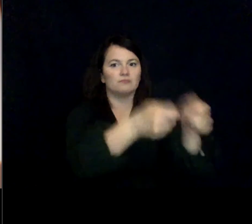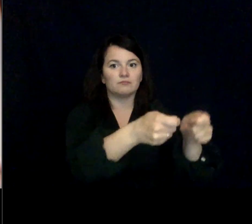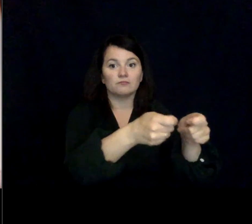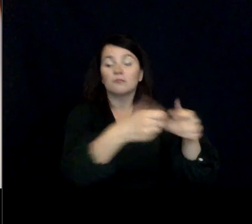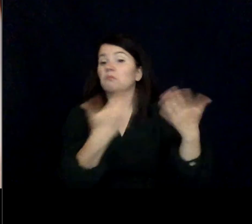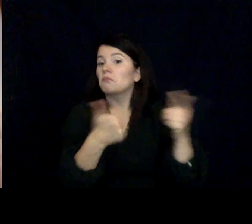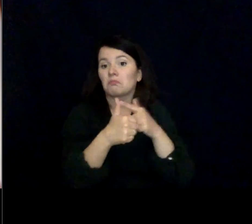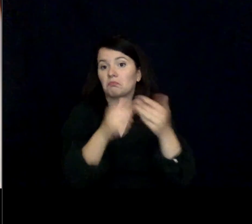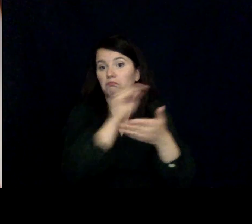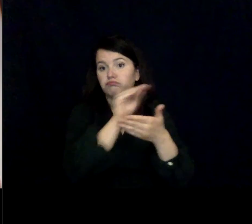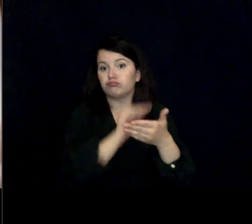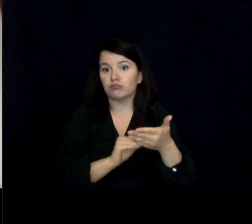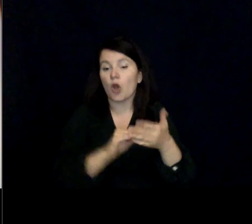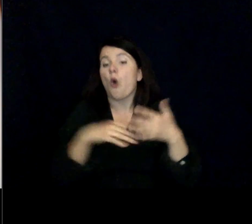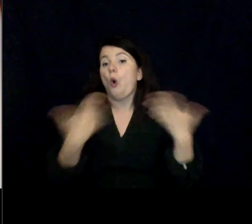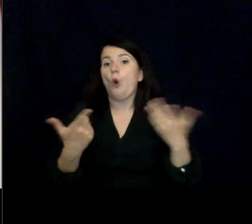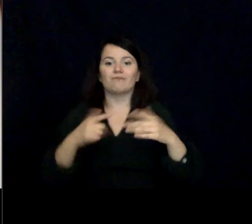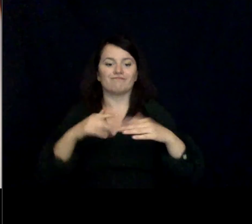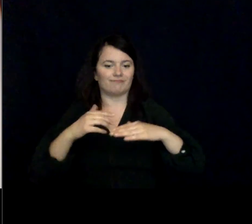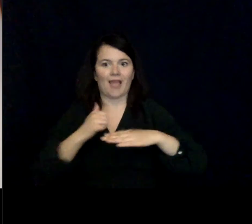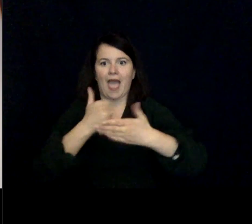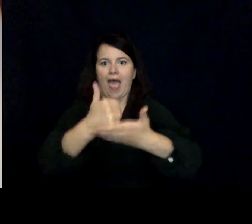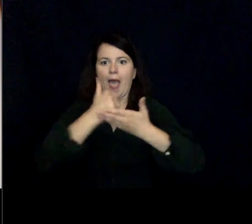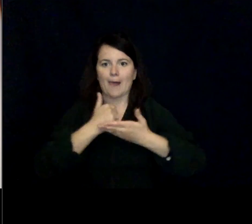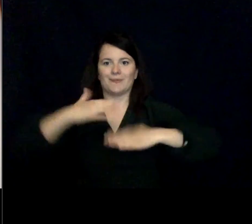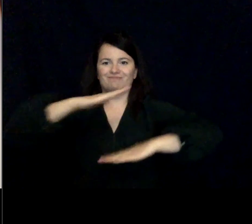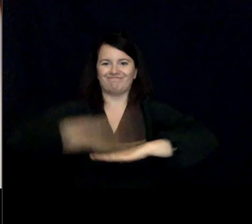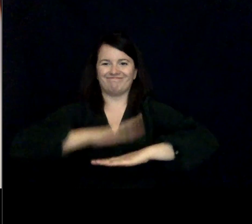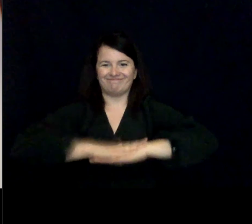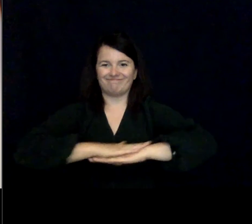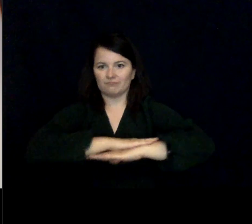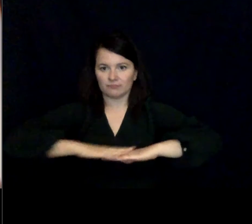by helpdesk to fill in basic essential information